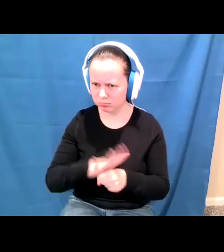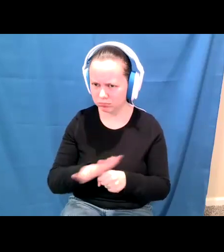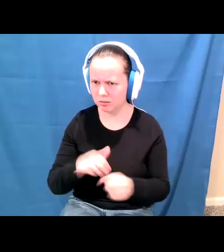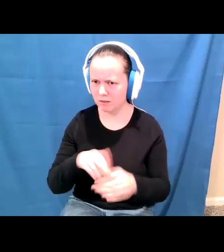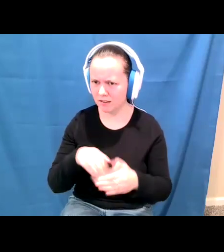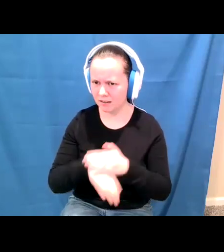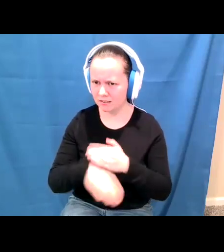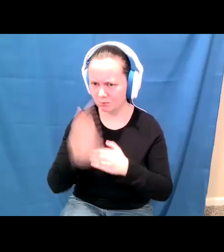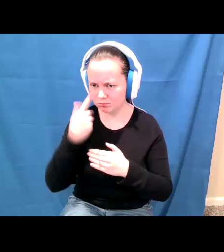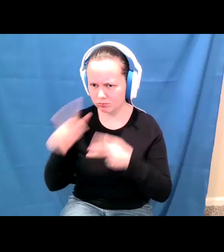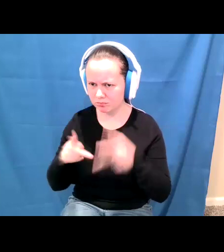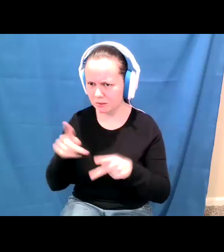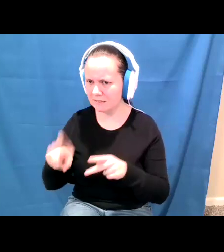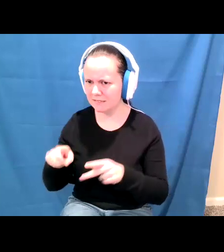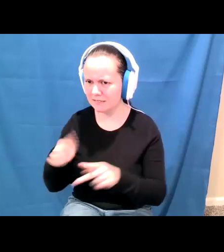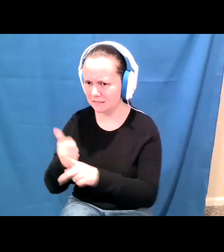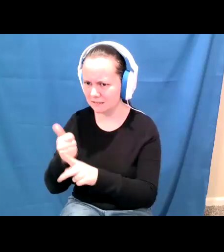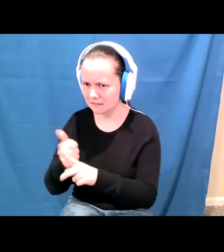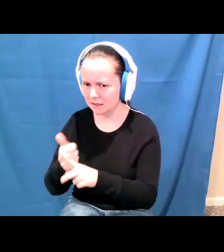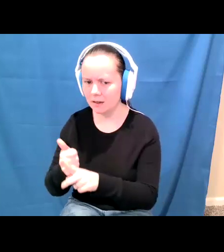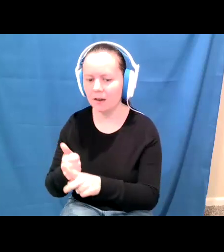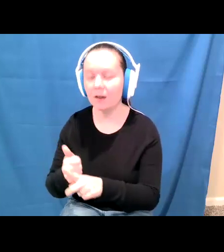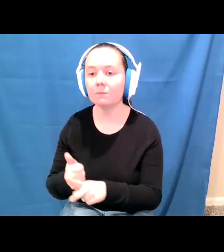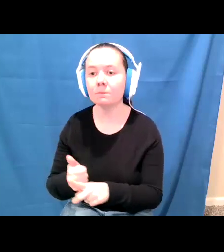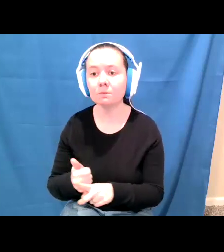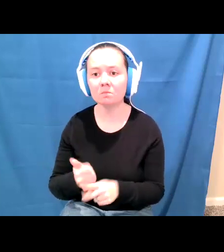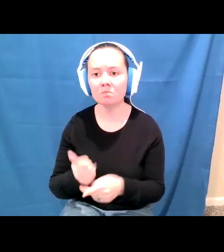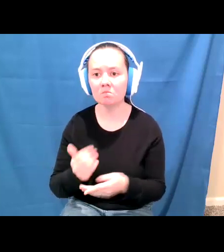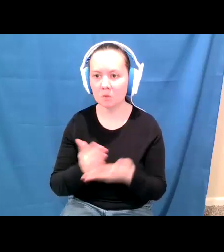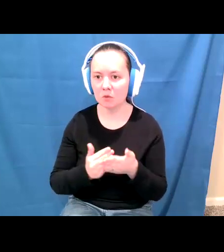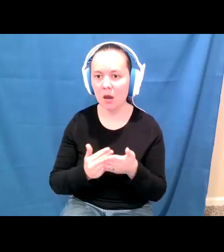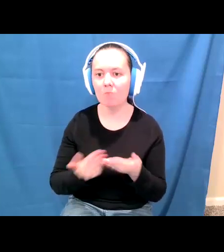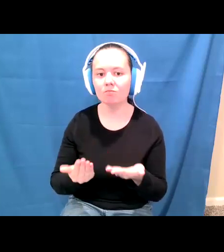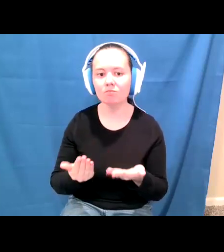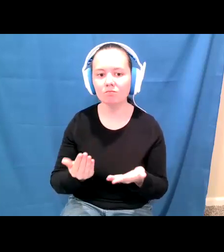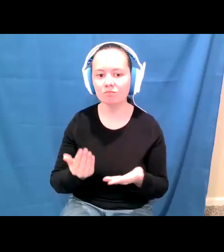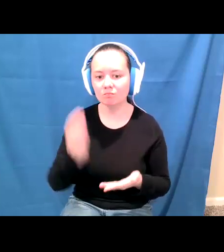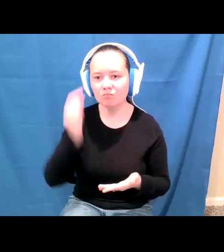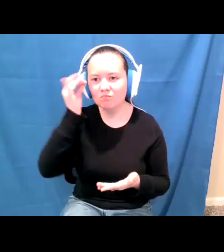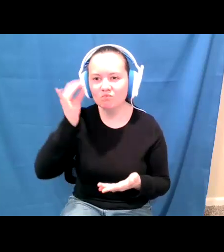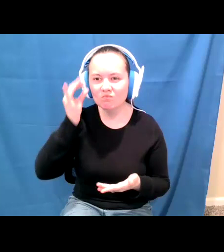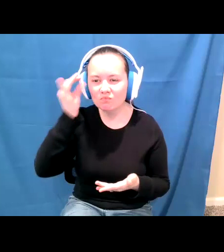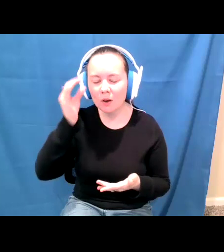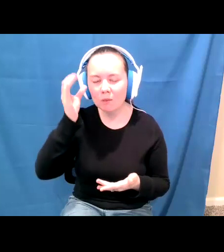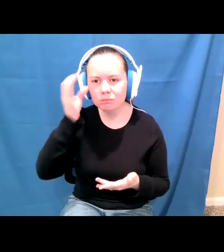So those are some high level thoughts. Again, if you're on this call,